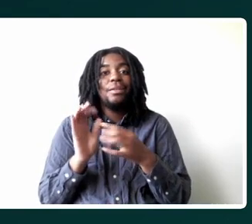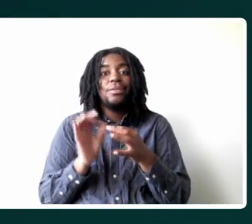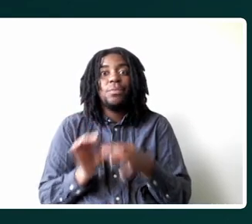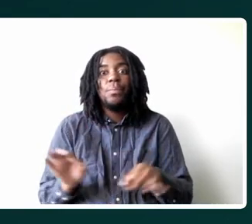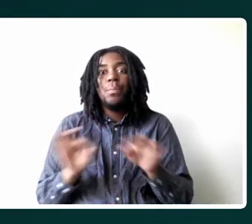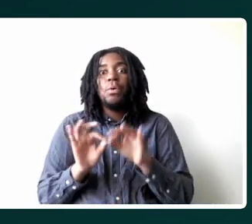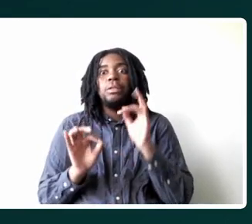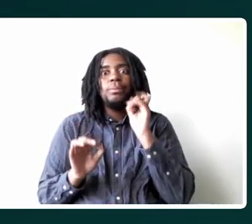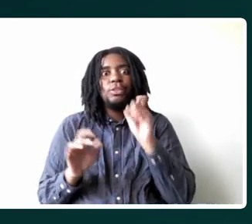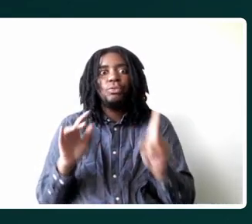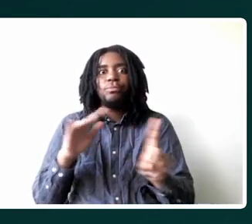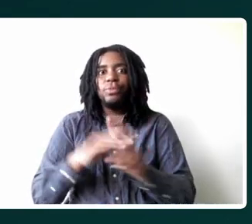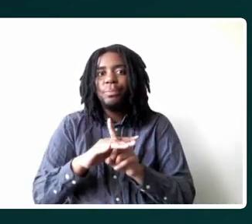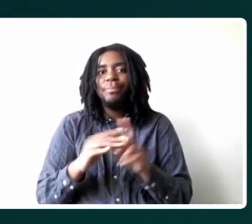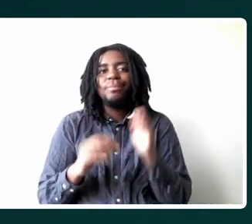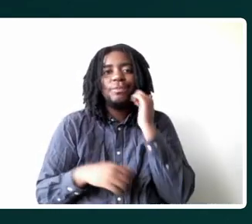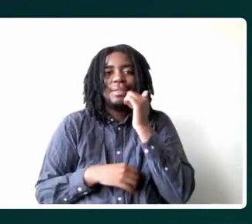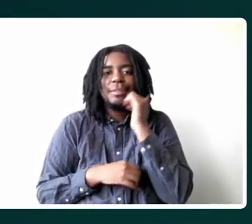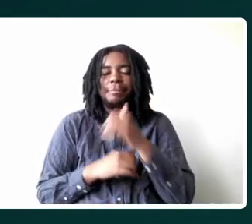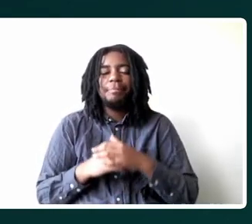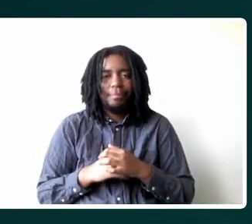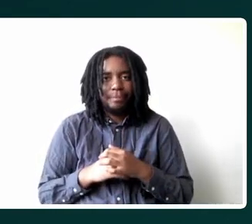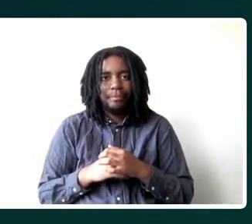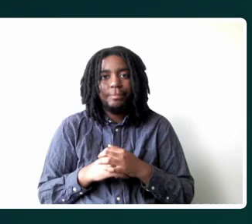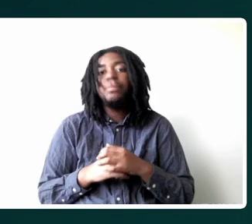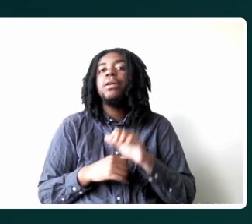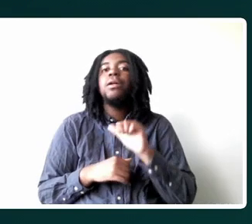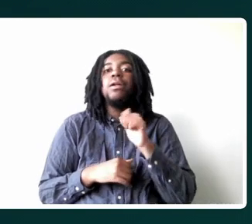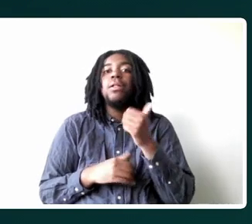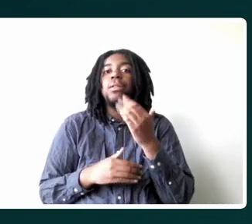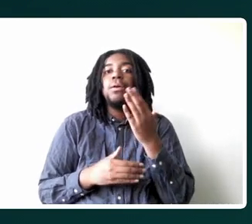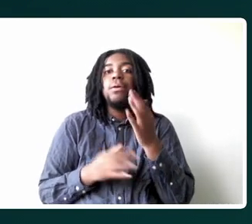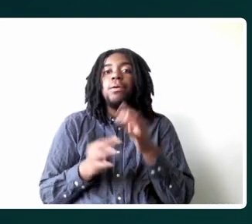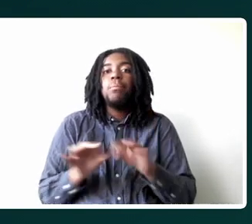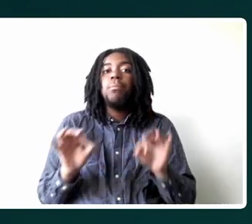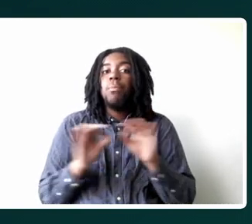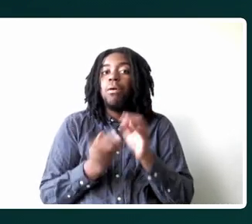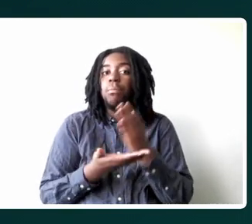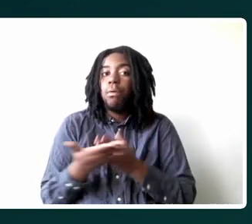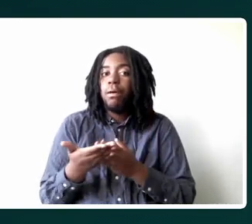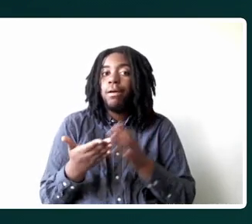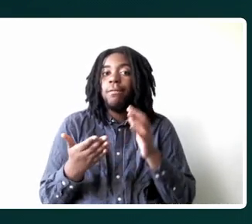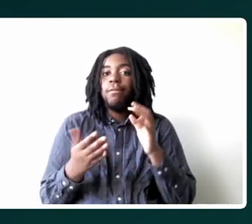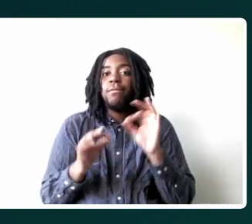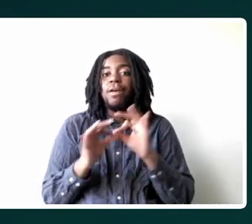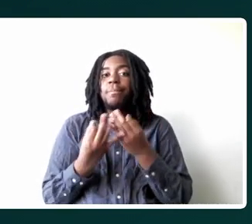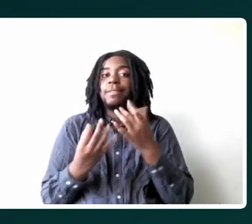et cetera. Another important factor that many families are not aware of is how critical it is